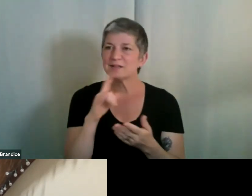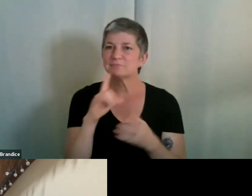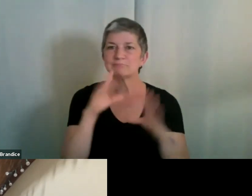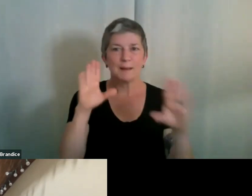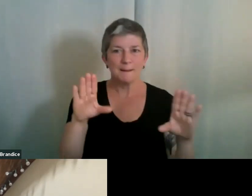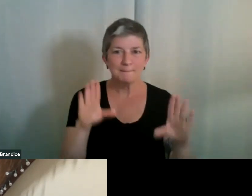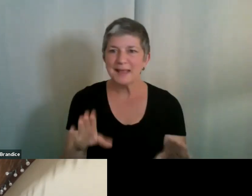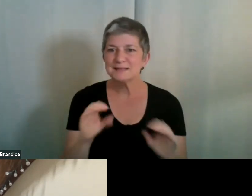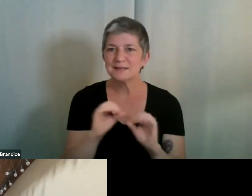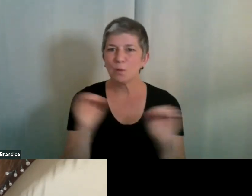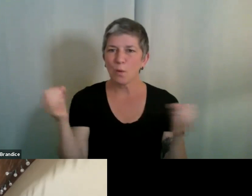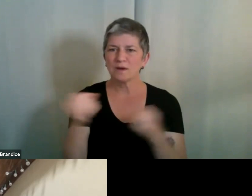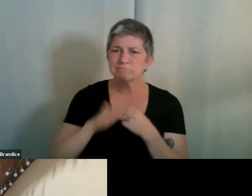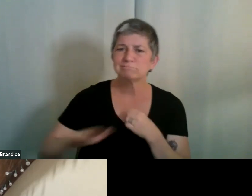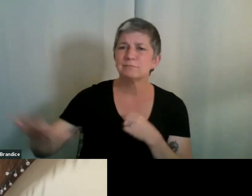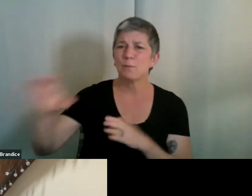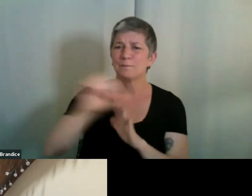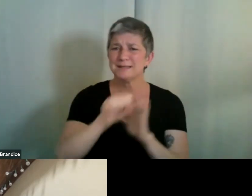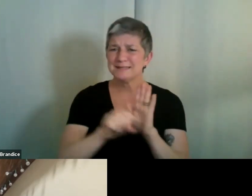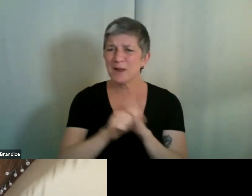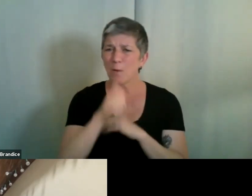organizations across the state that are doing all of the, you